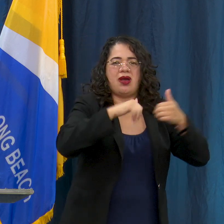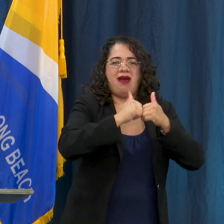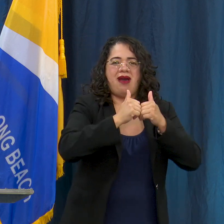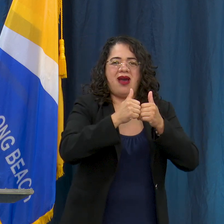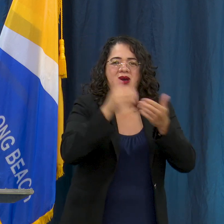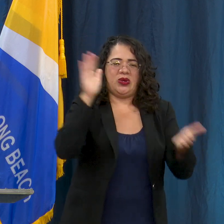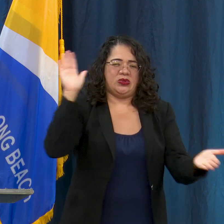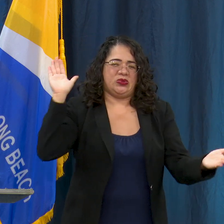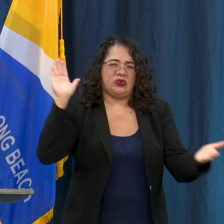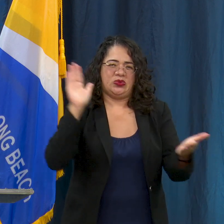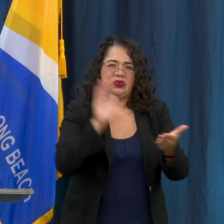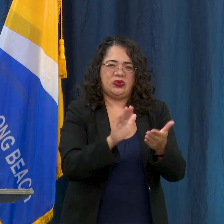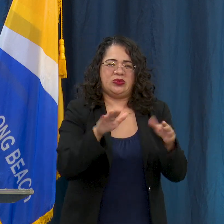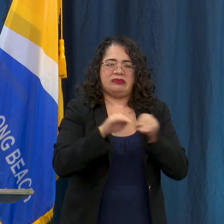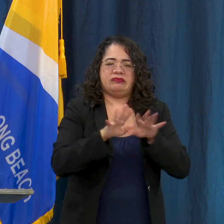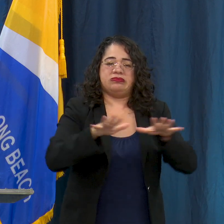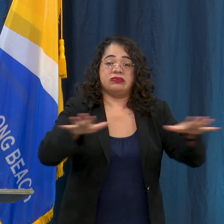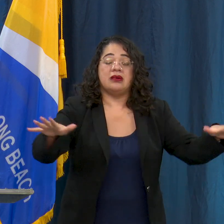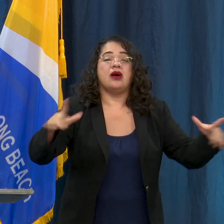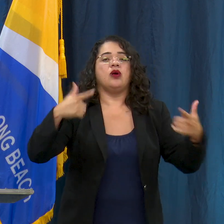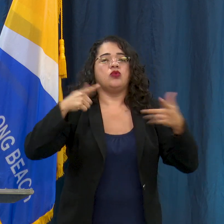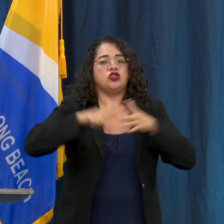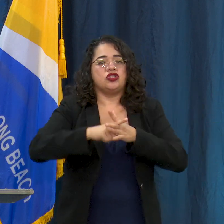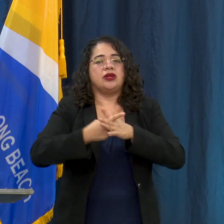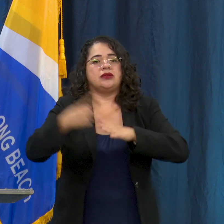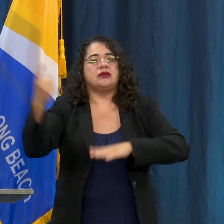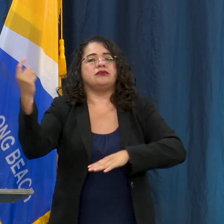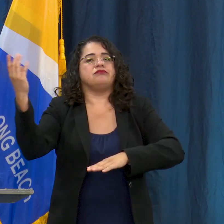as did the entire County of Los Angeles and pretty soon the entire State of